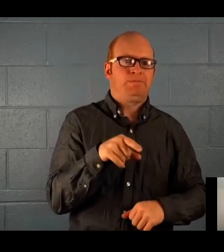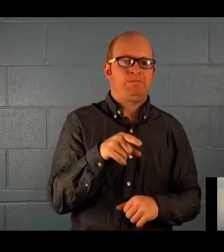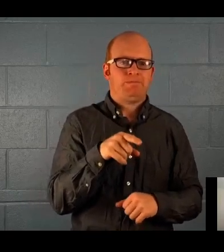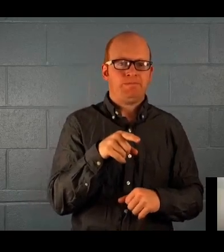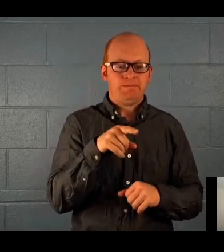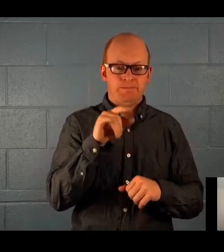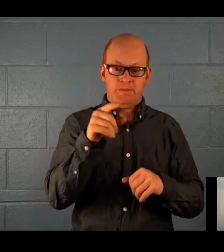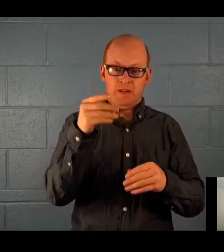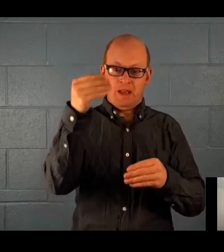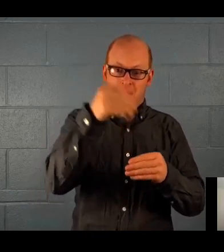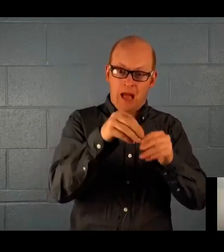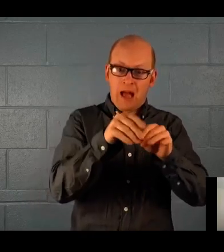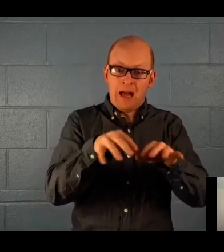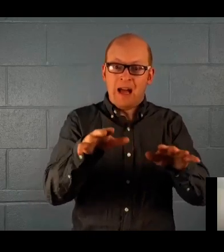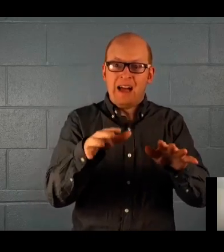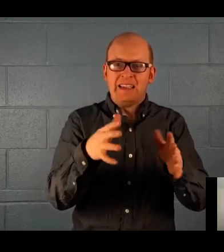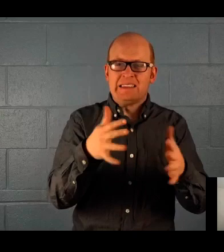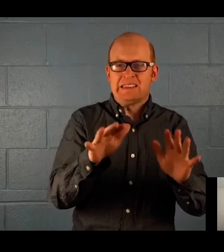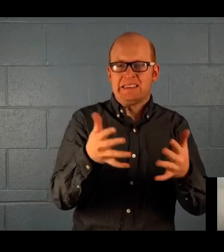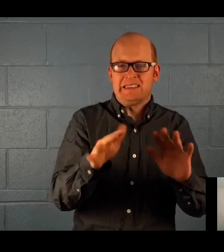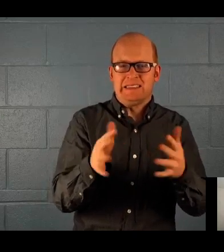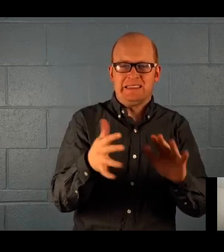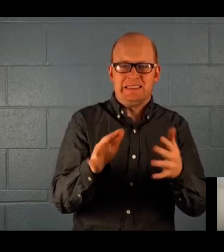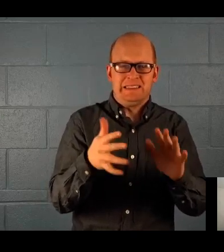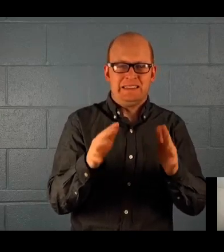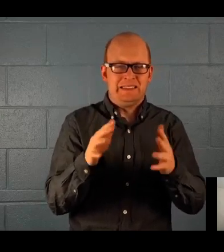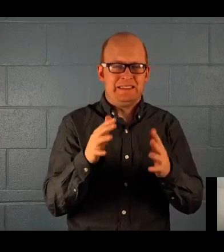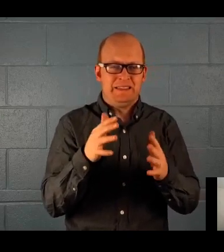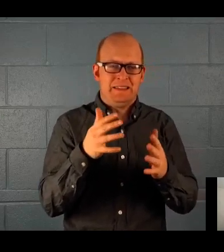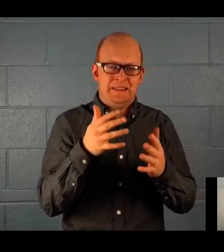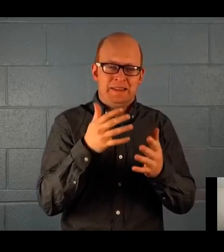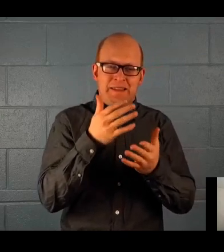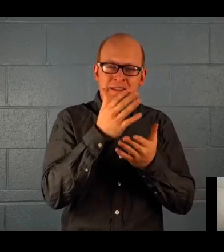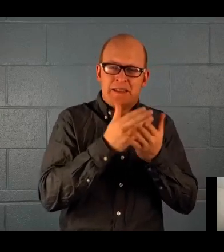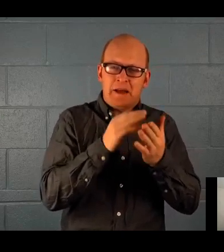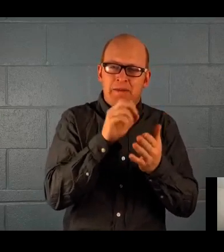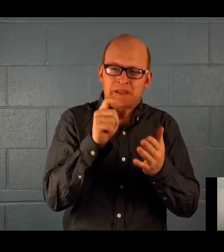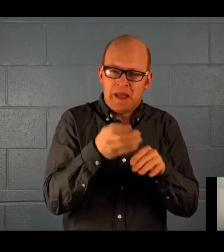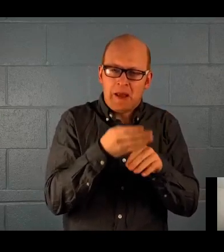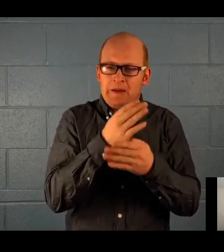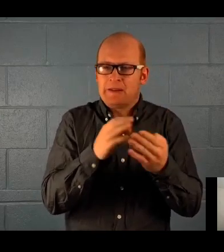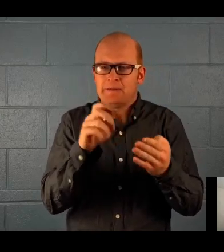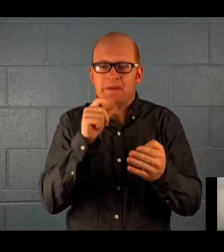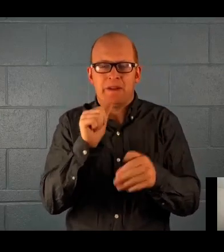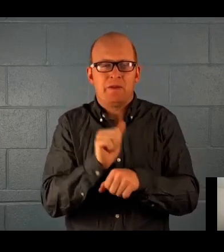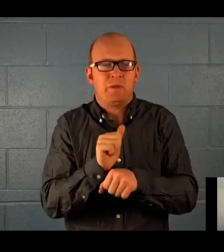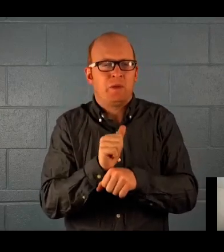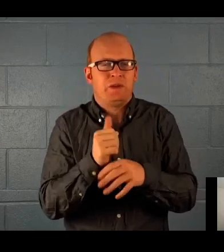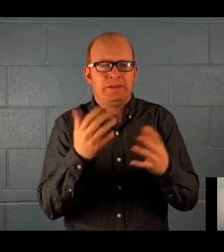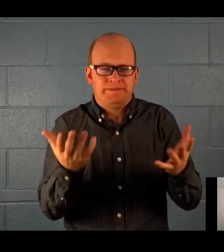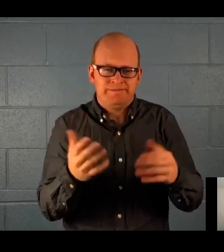Rescue was possible, but some cells exhibited rescue, and other cells did not. And so at this point, we reasoned that we really